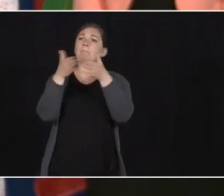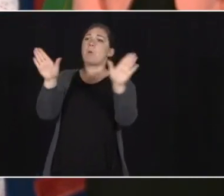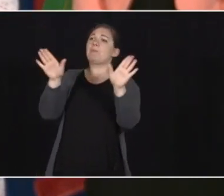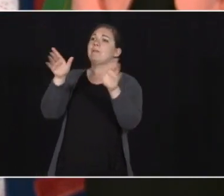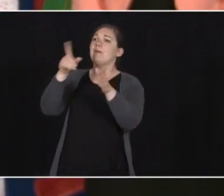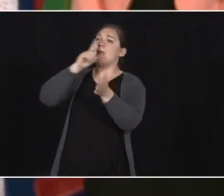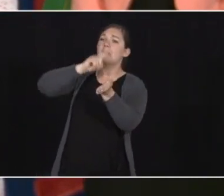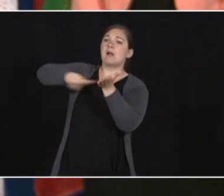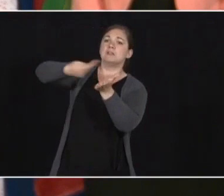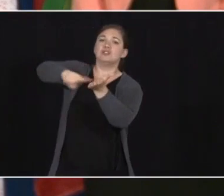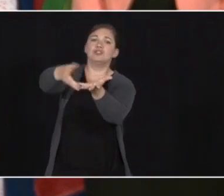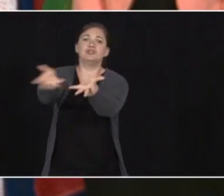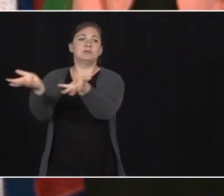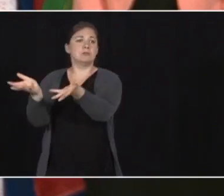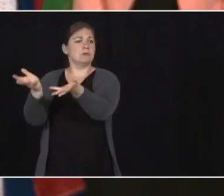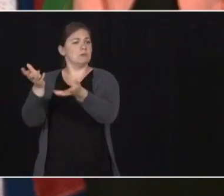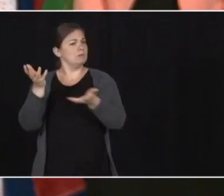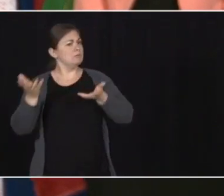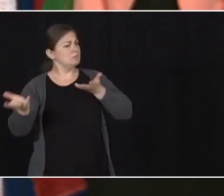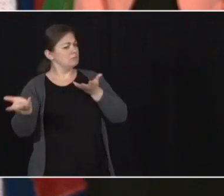full public Eric -- in query.